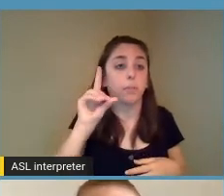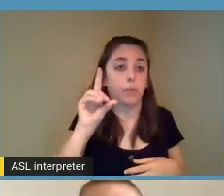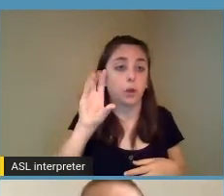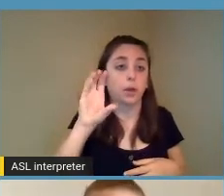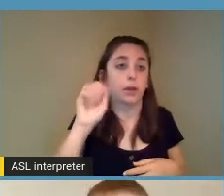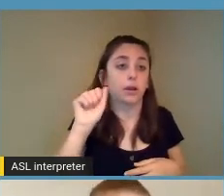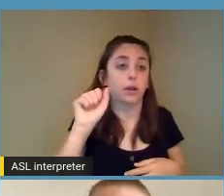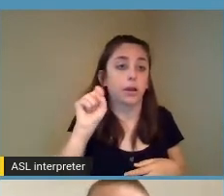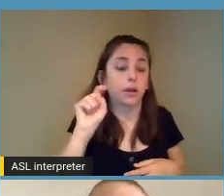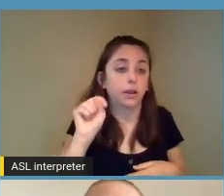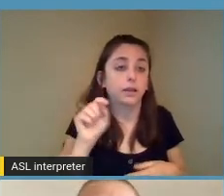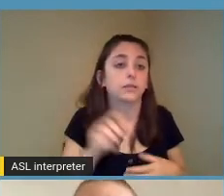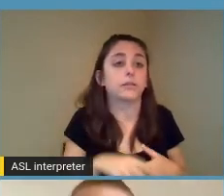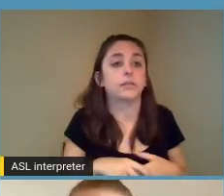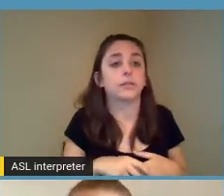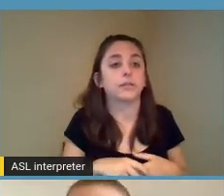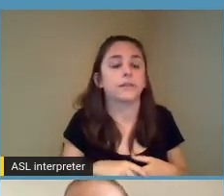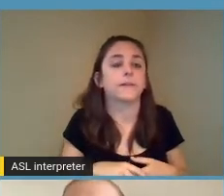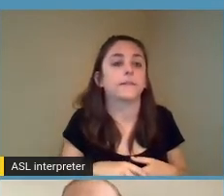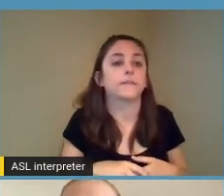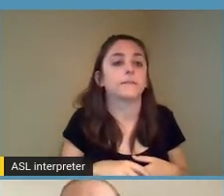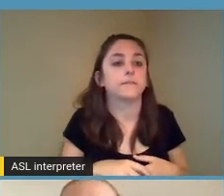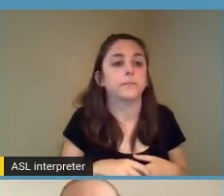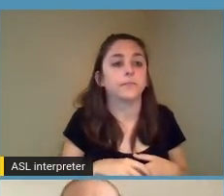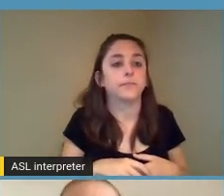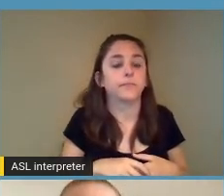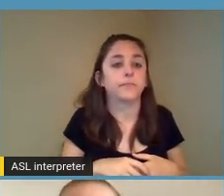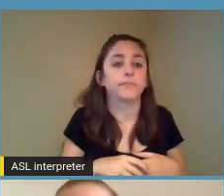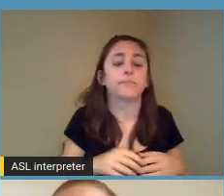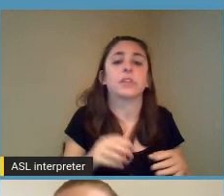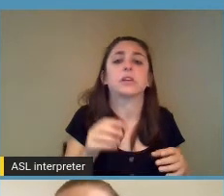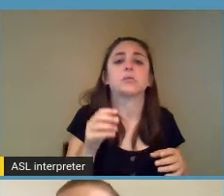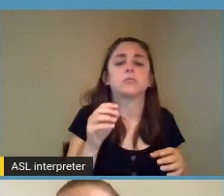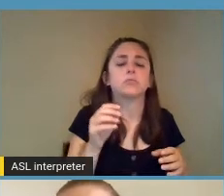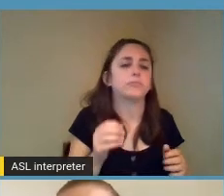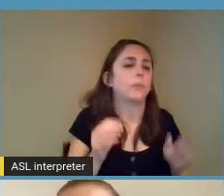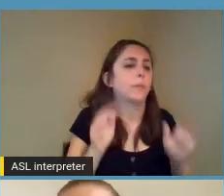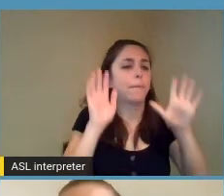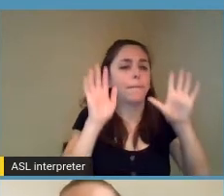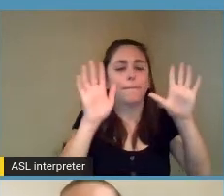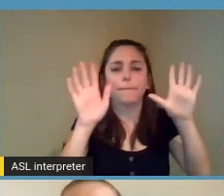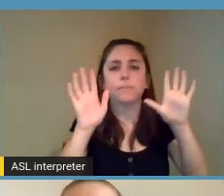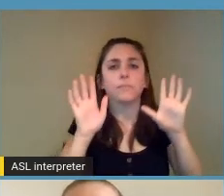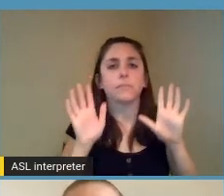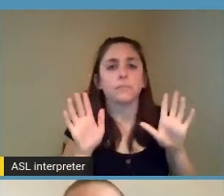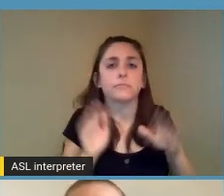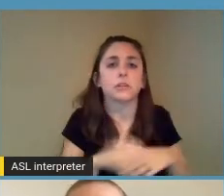thinks by seeing the text in front of them this is a great way to go. I am also have